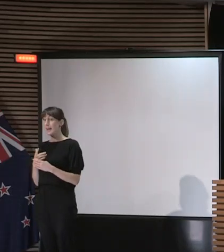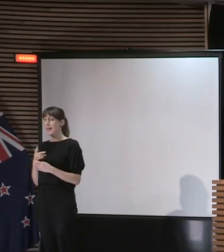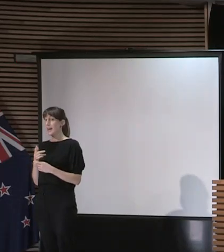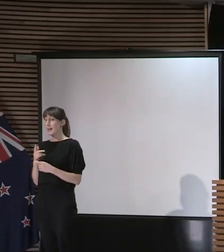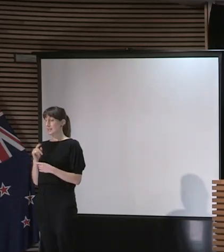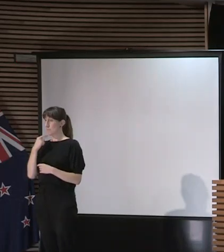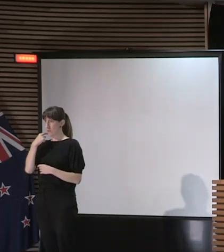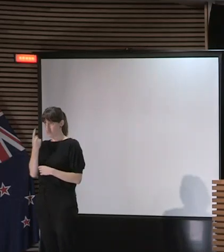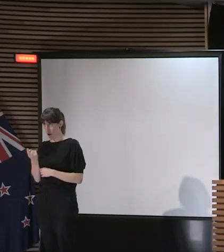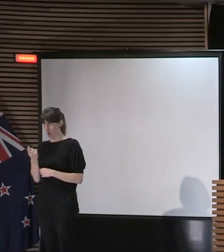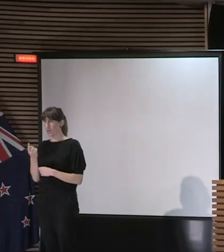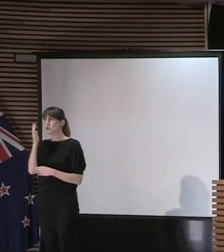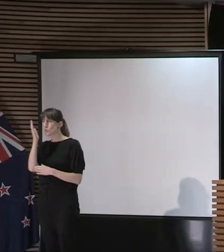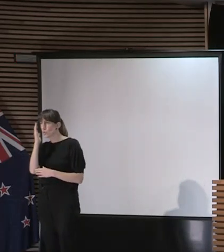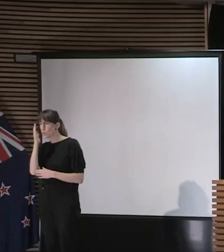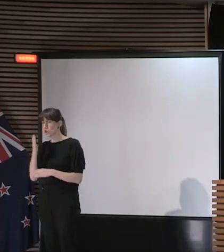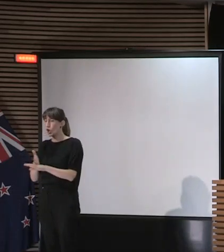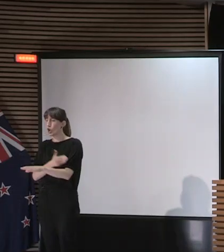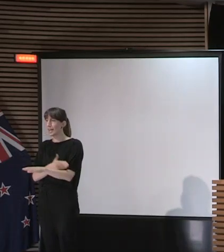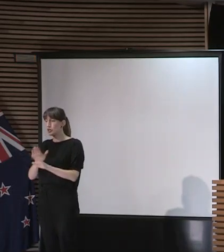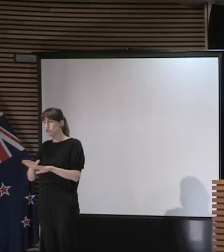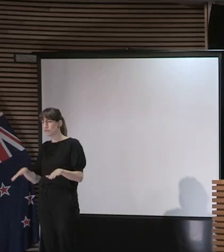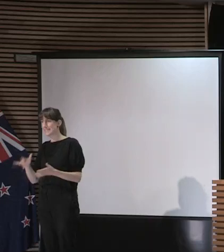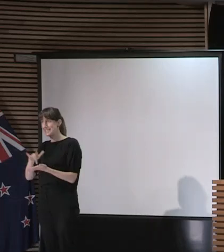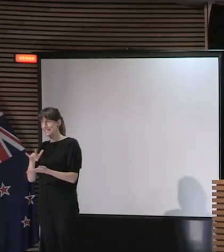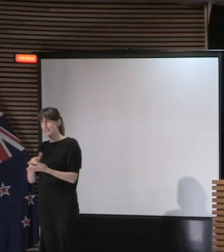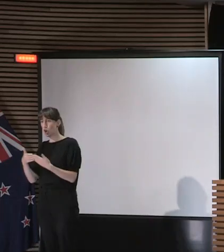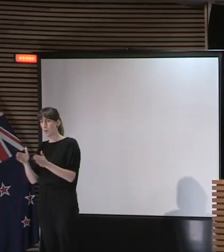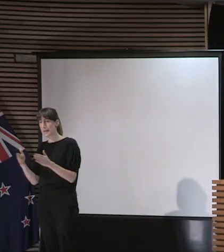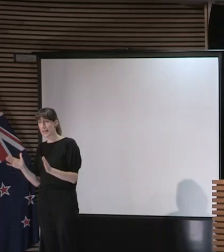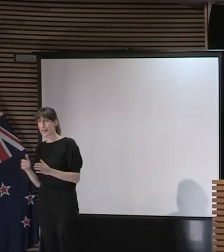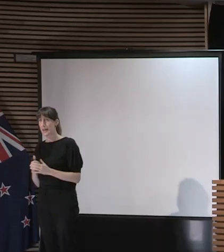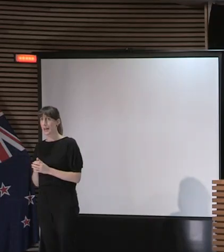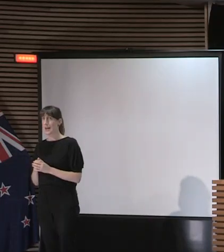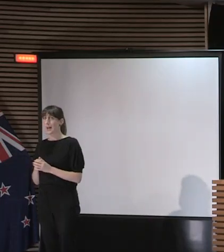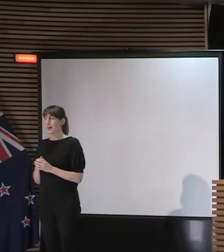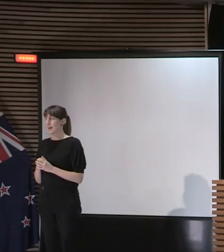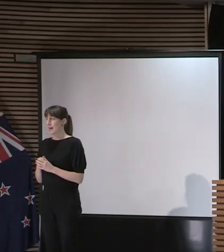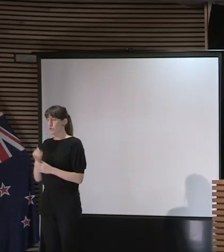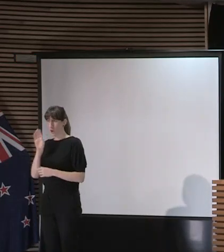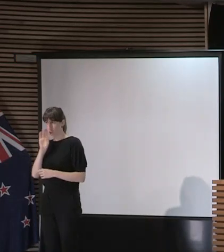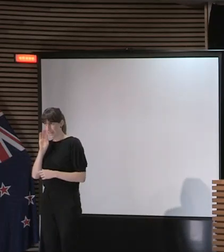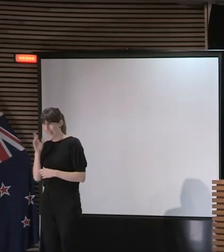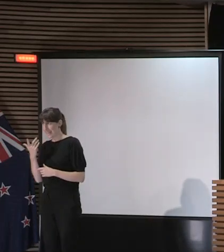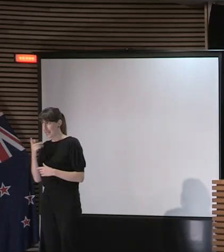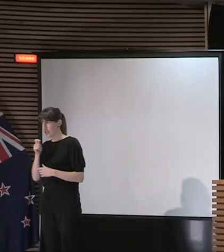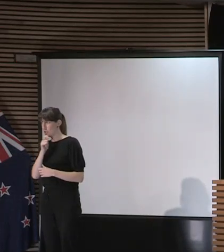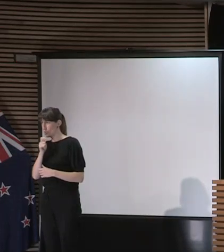Schools and ECs open tomorrow. What portion agreed to open? How many children are